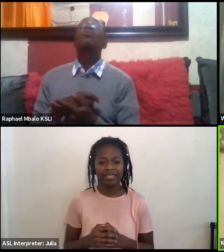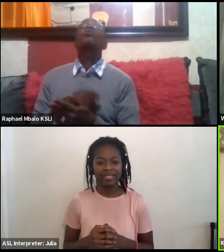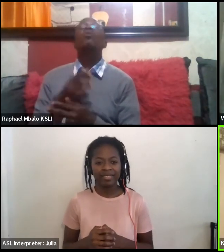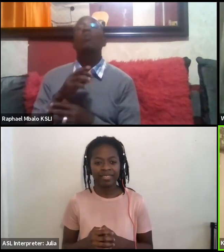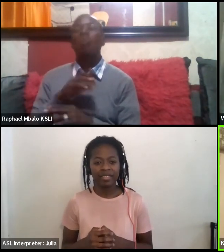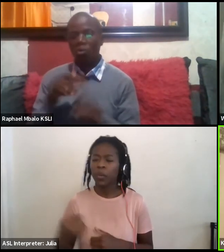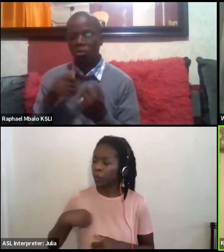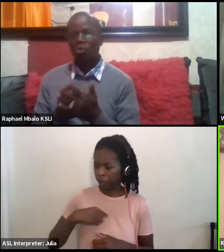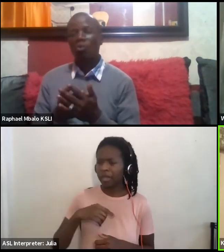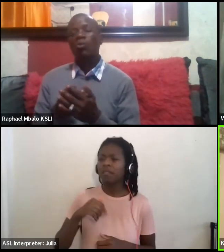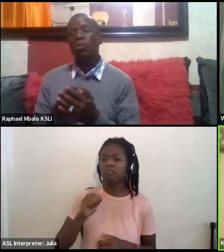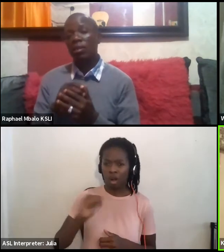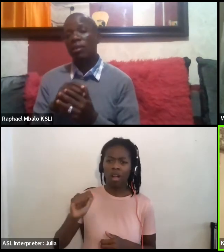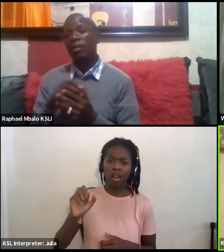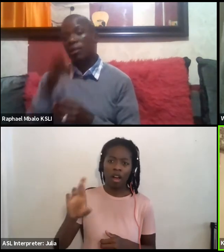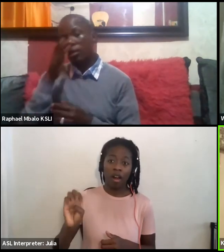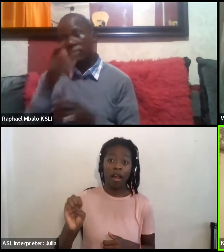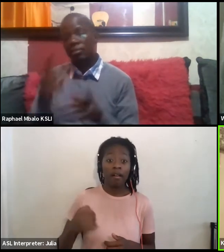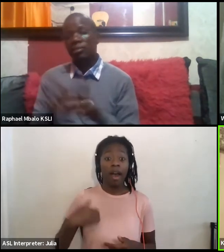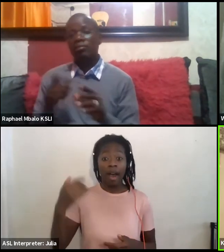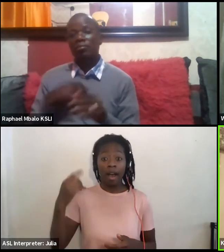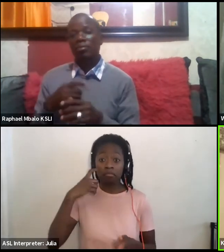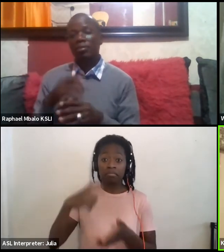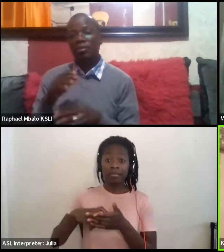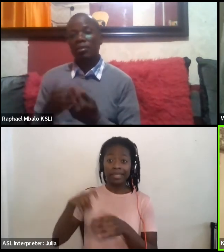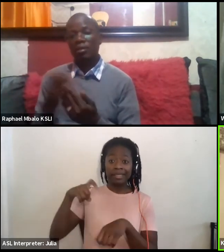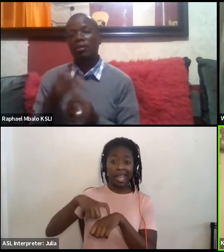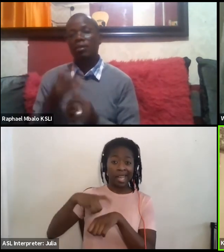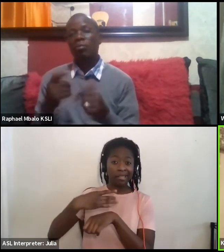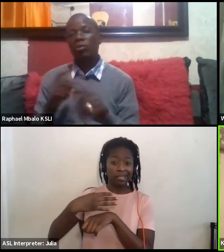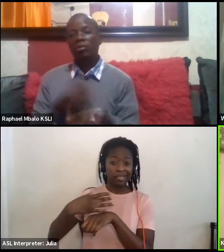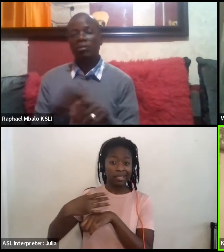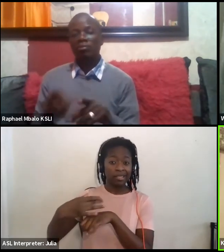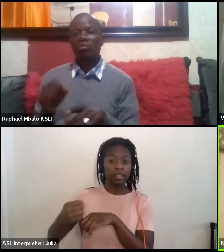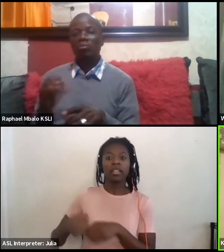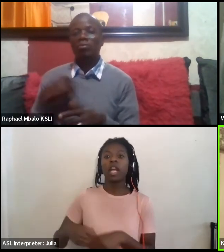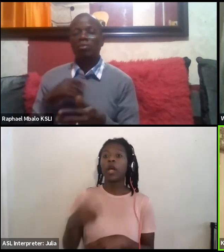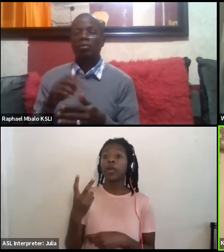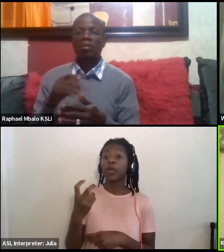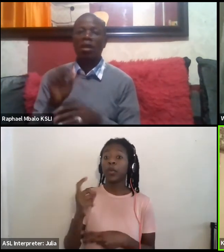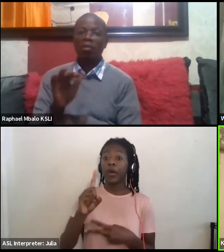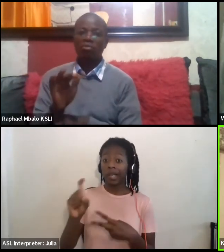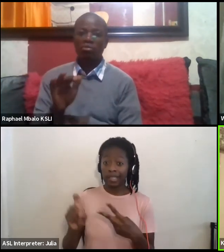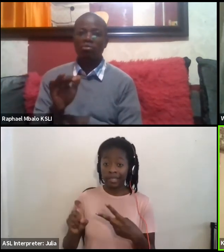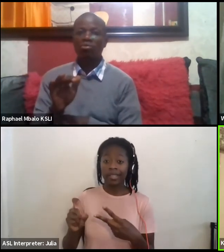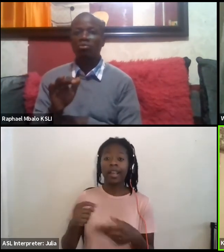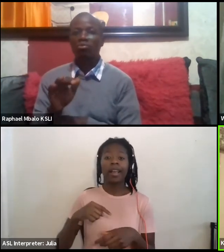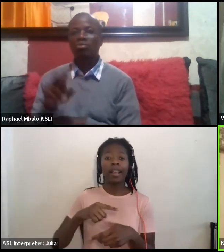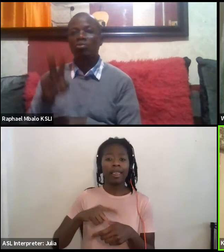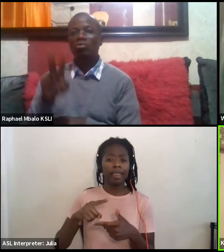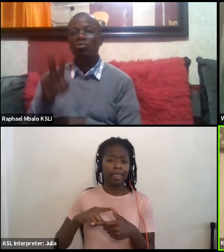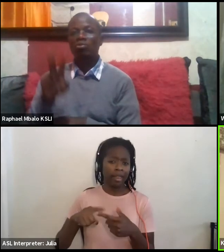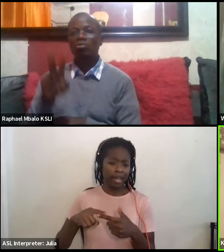Well I'm conscious of time so I'm gonna ask you two last questions and then we can wrap it up. Okay. But, you know, my first question for you,